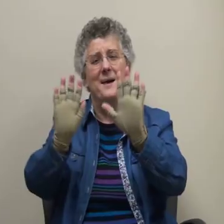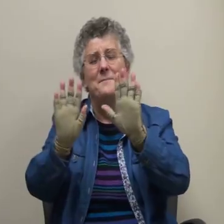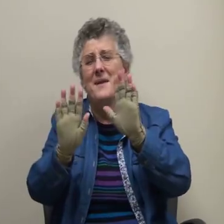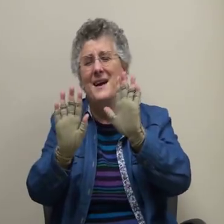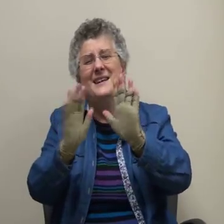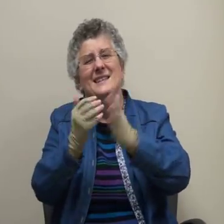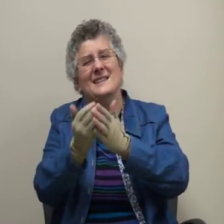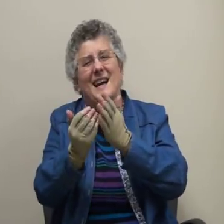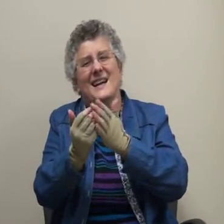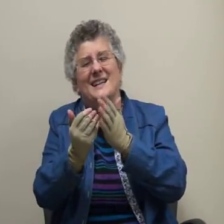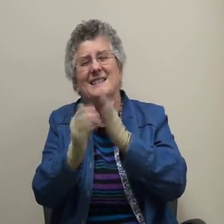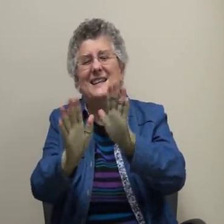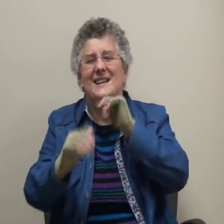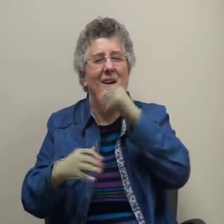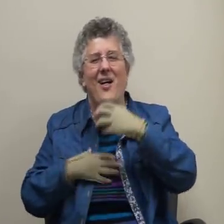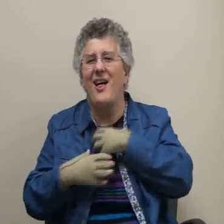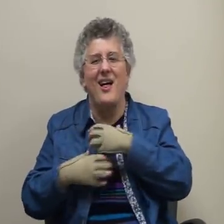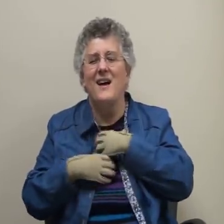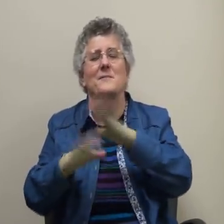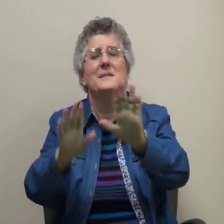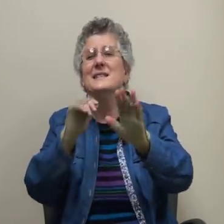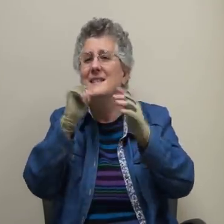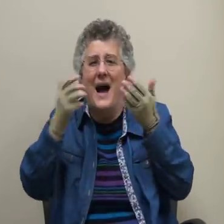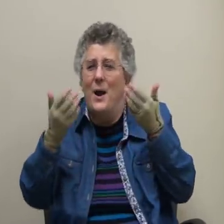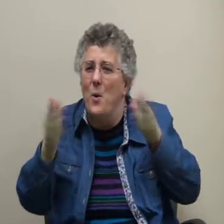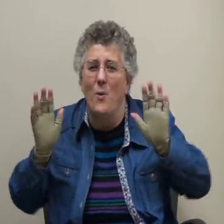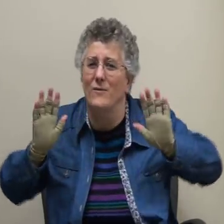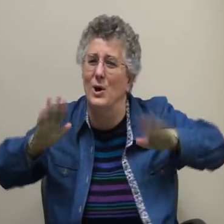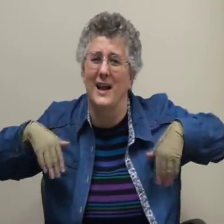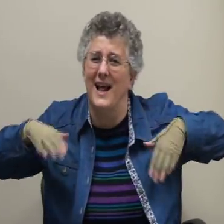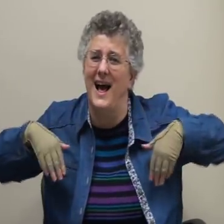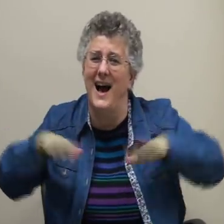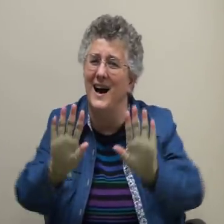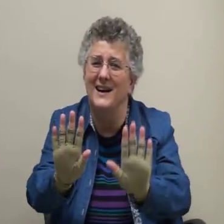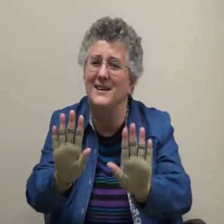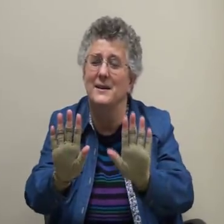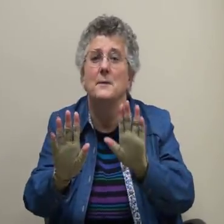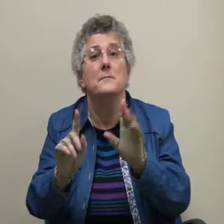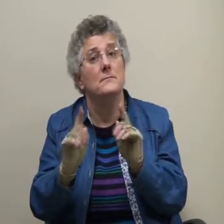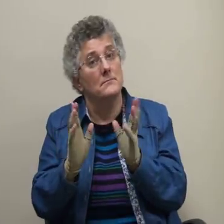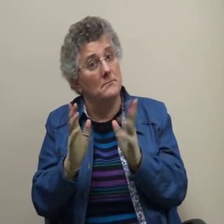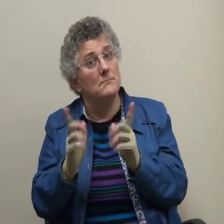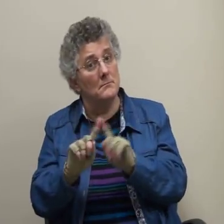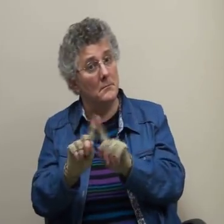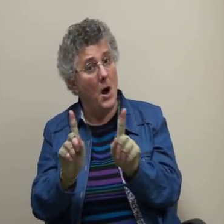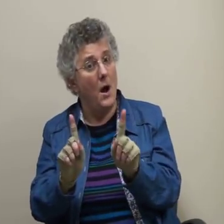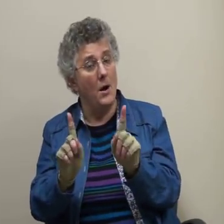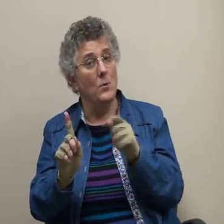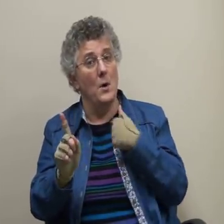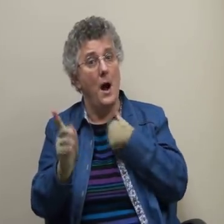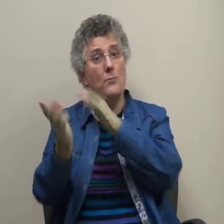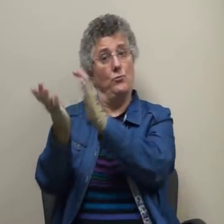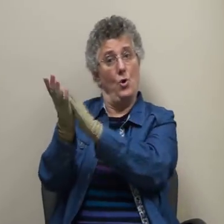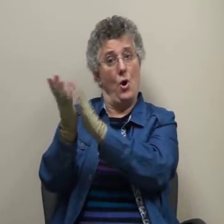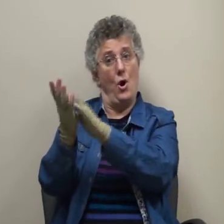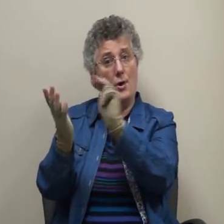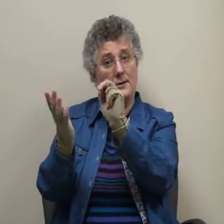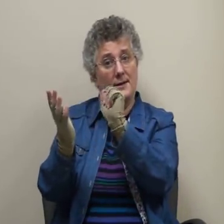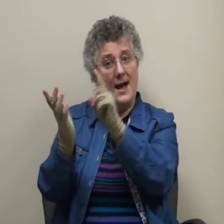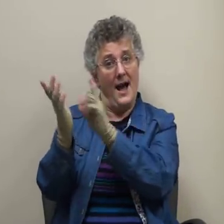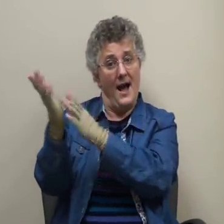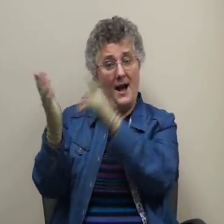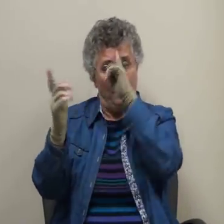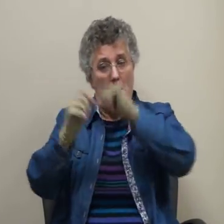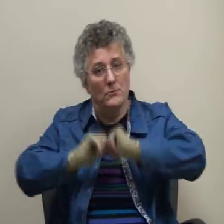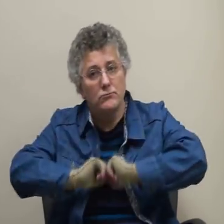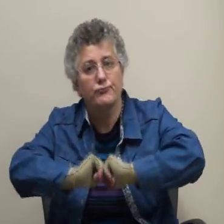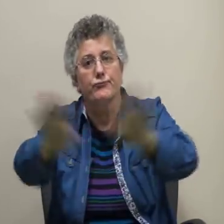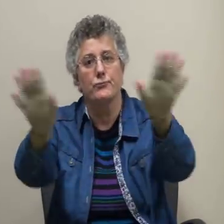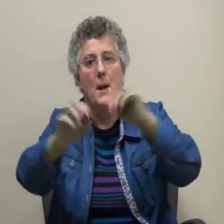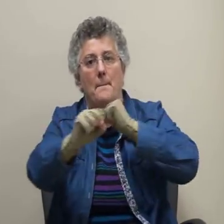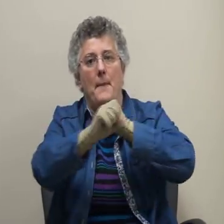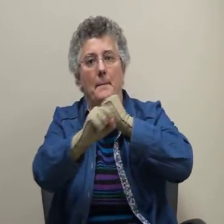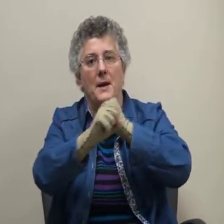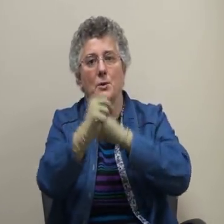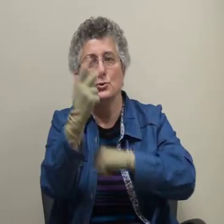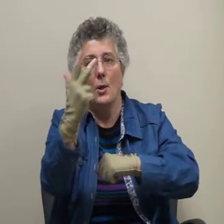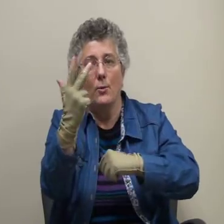Take it easy, don't complain, it's not over yet. But we should applaud the NAD for sending out 3 publications